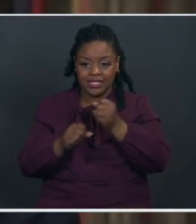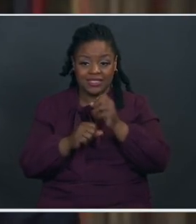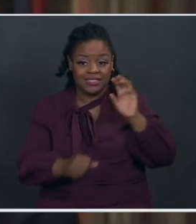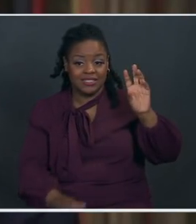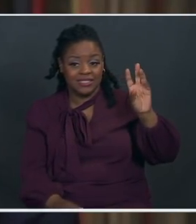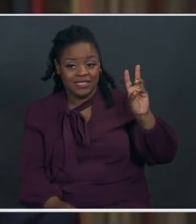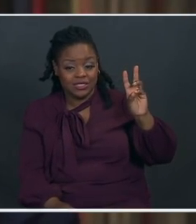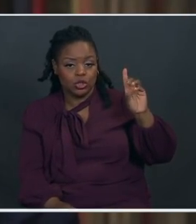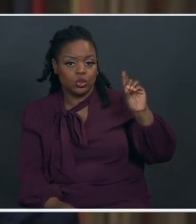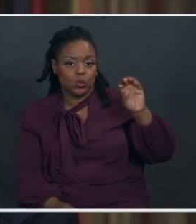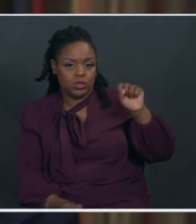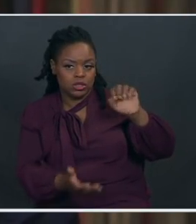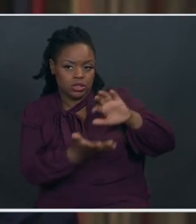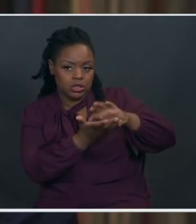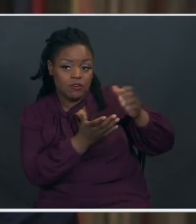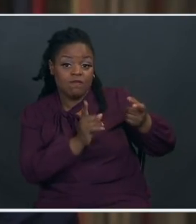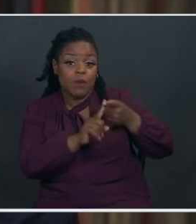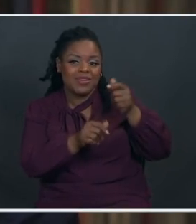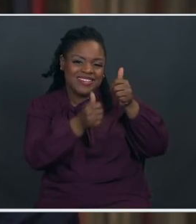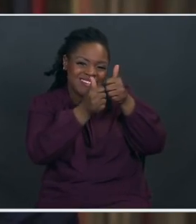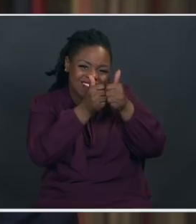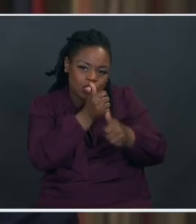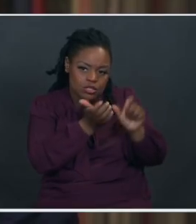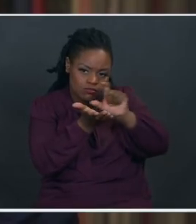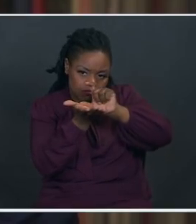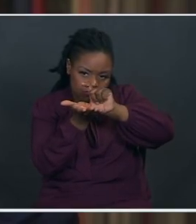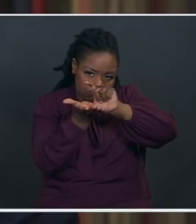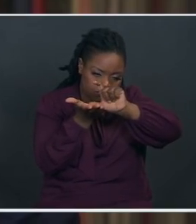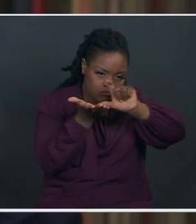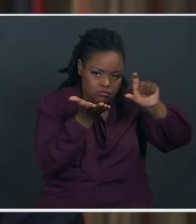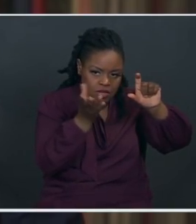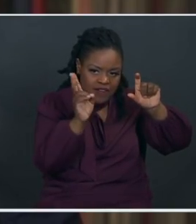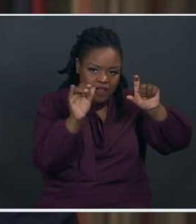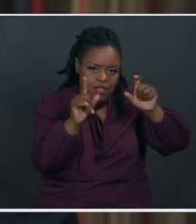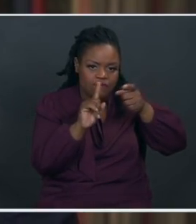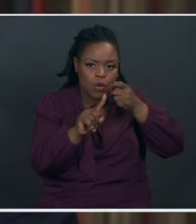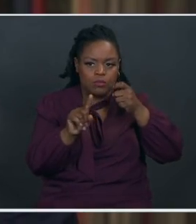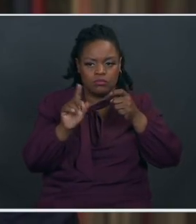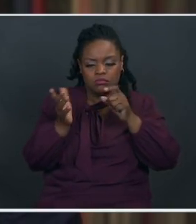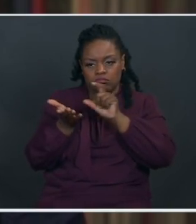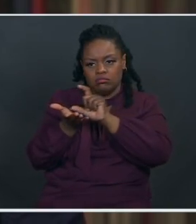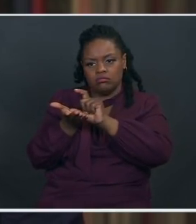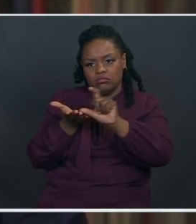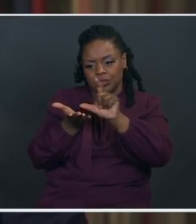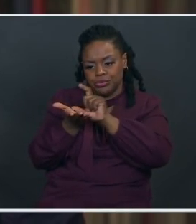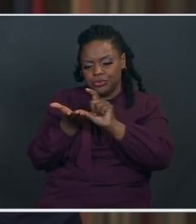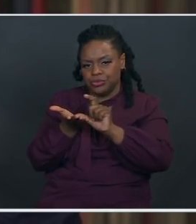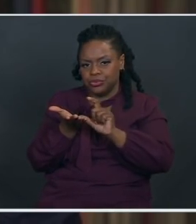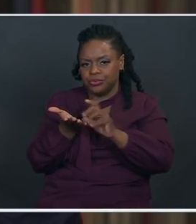out of Pfizer's vials everywhere in America because that's the potential and we're going to do that